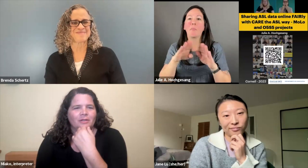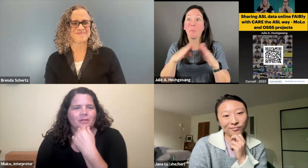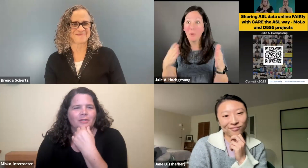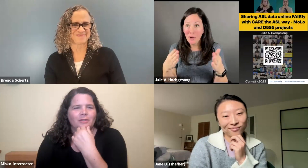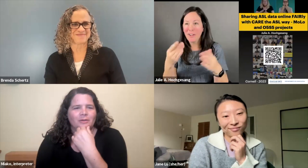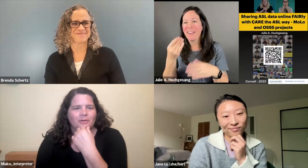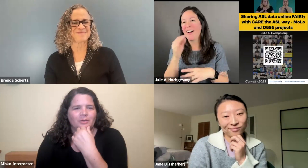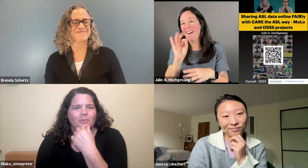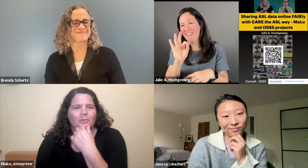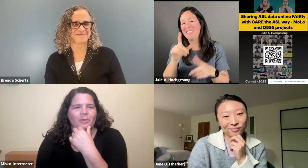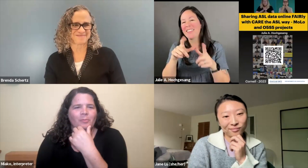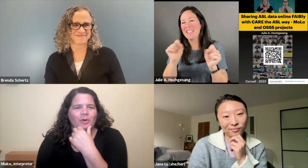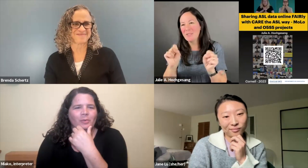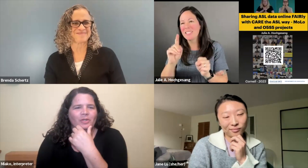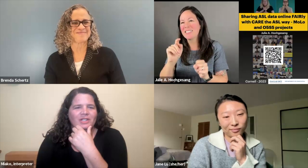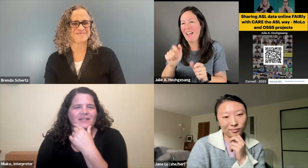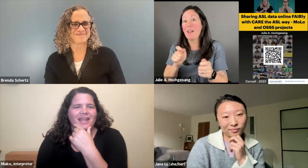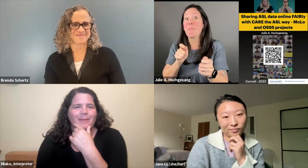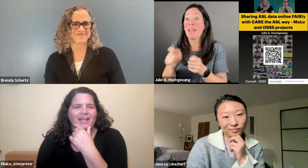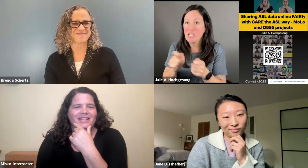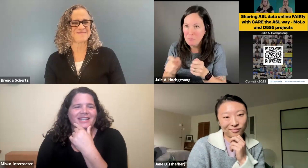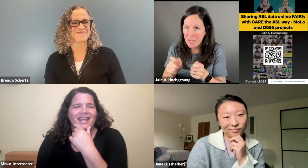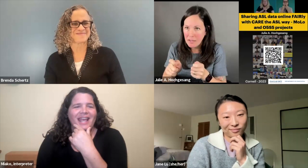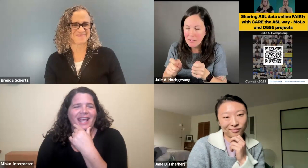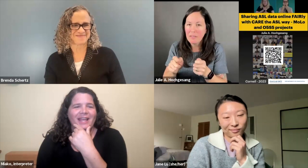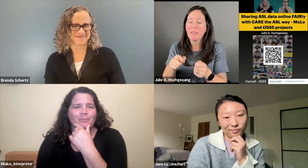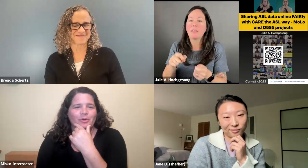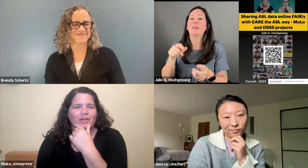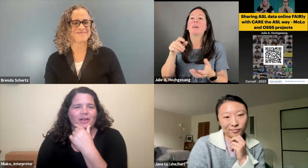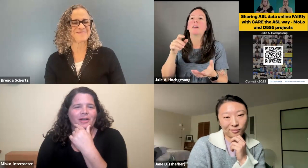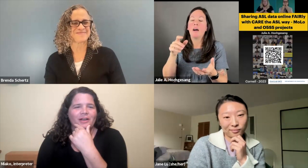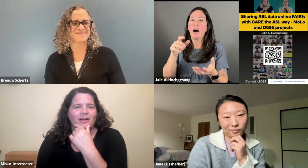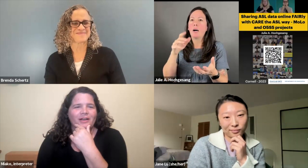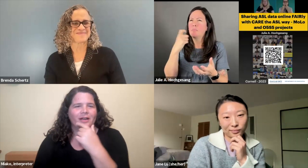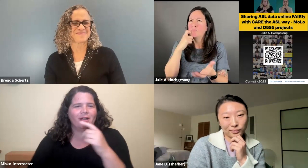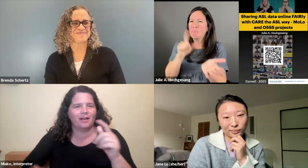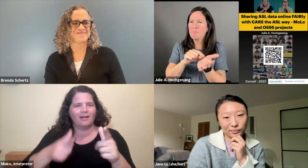involved with a book which is the MIT